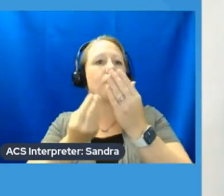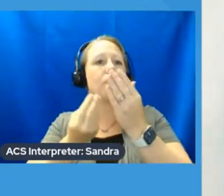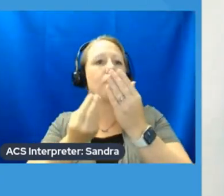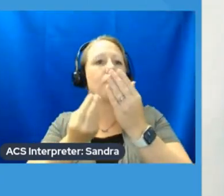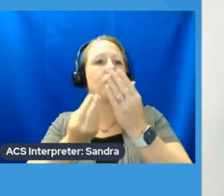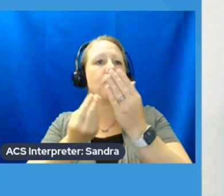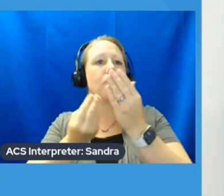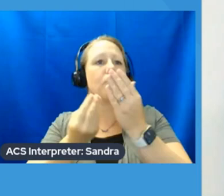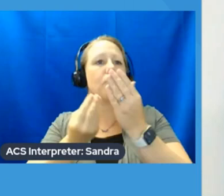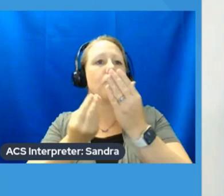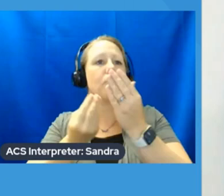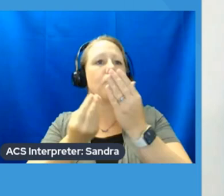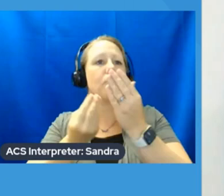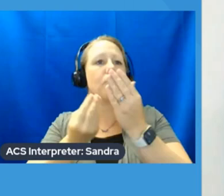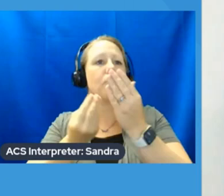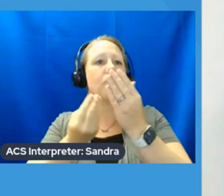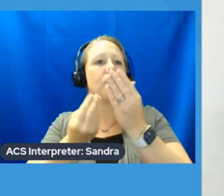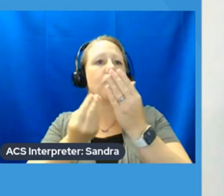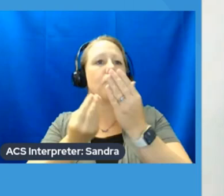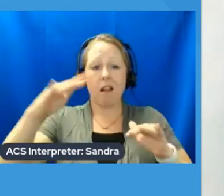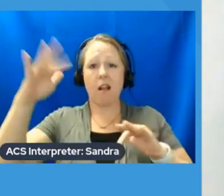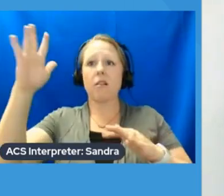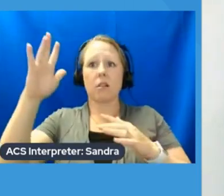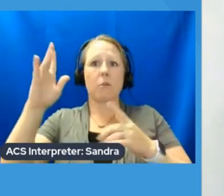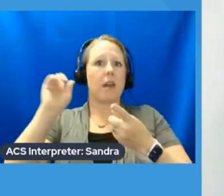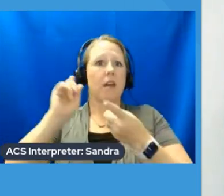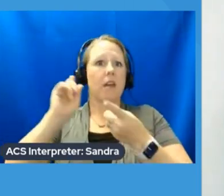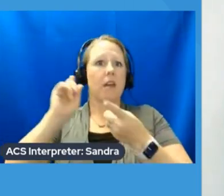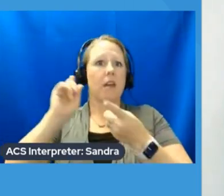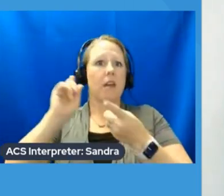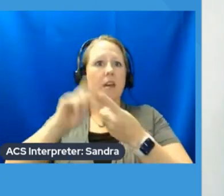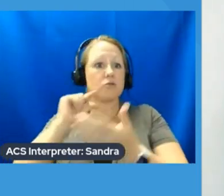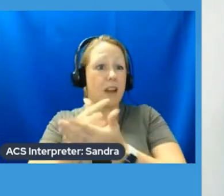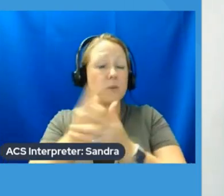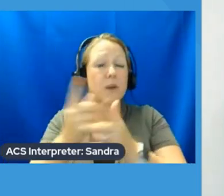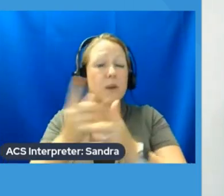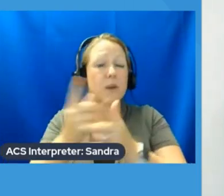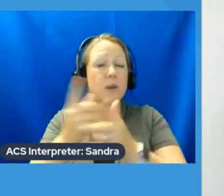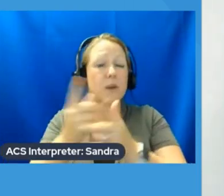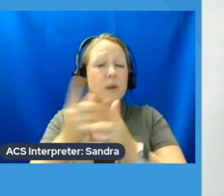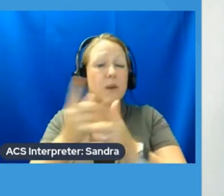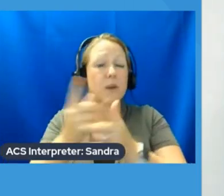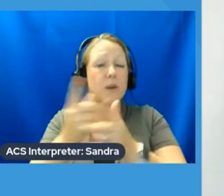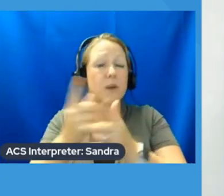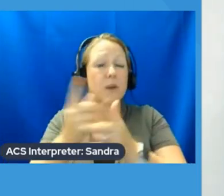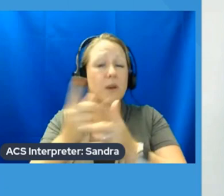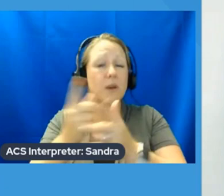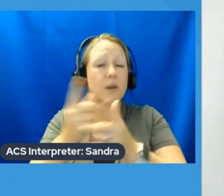Inclusion is a natural trajectory for all children. And we know from a large body of research